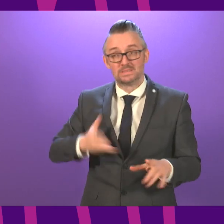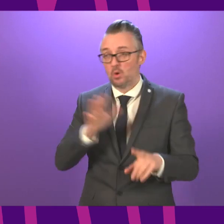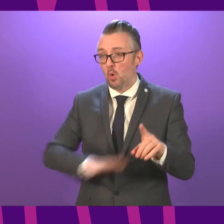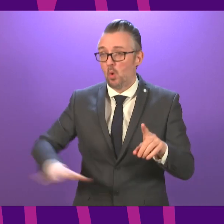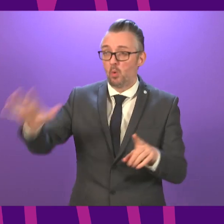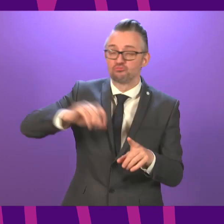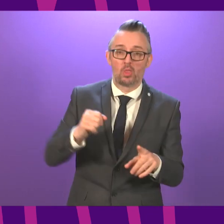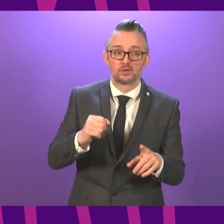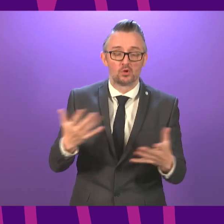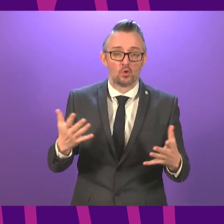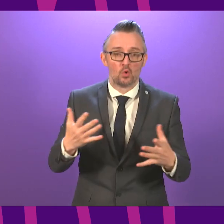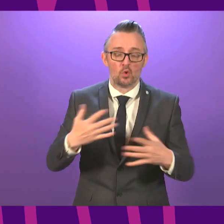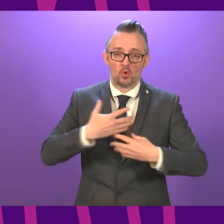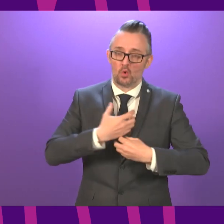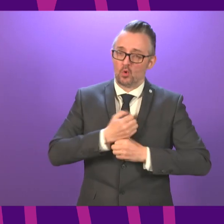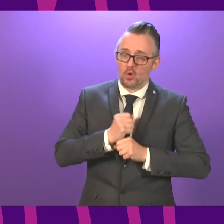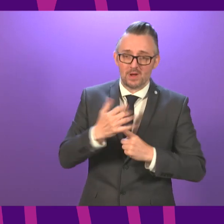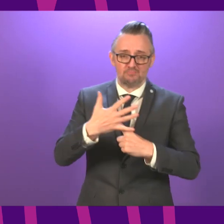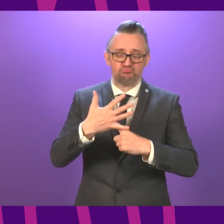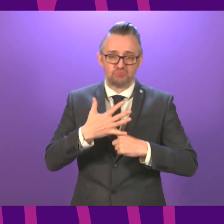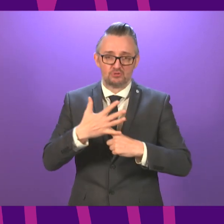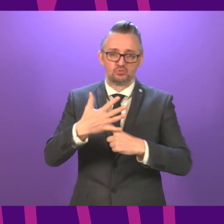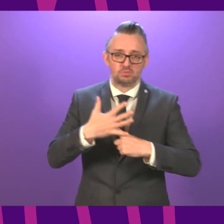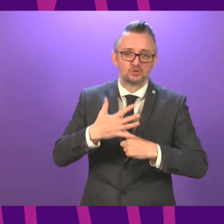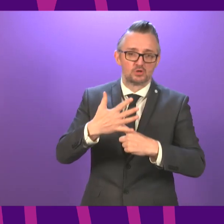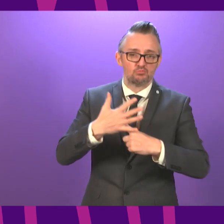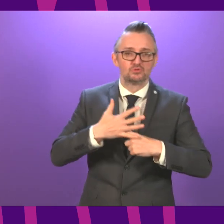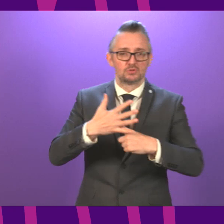and that many are struggling with the prospect of dealing with the great complexities that EU exit